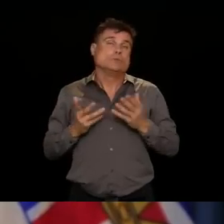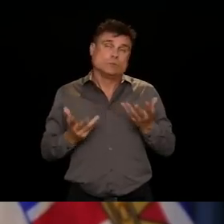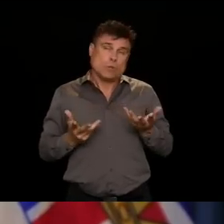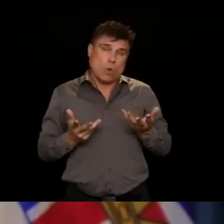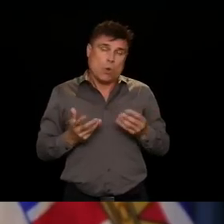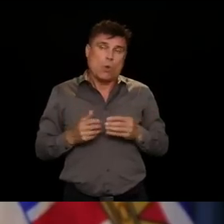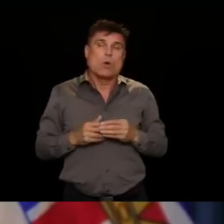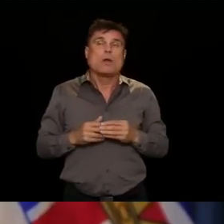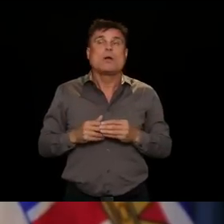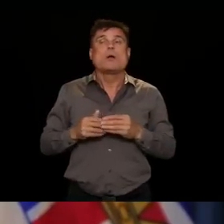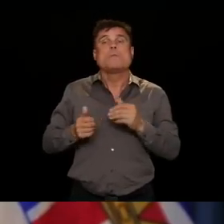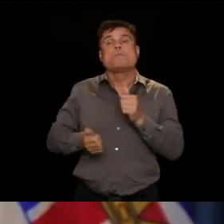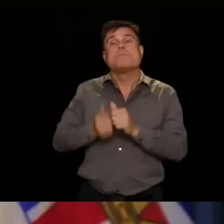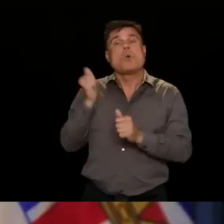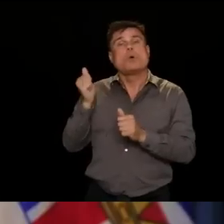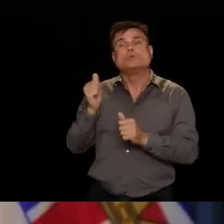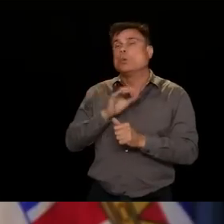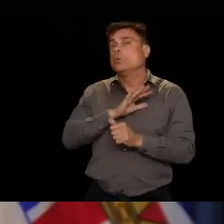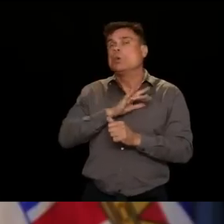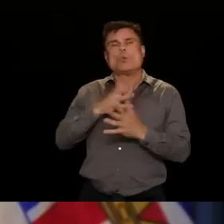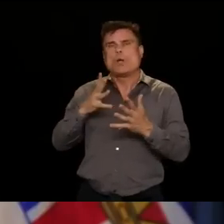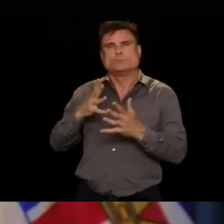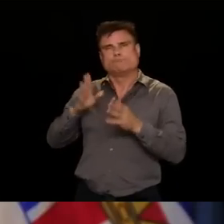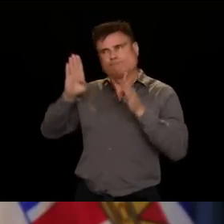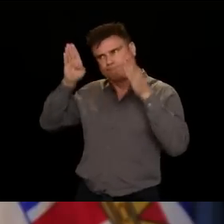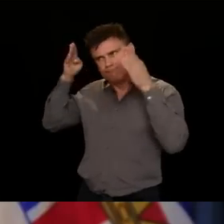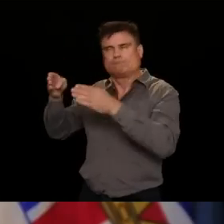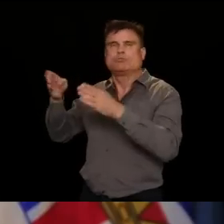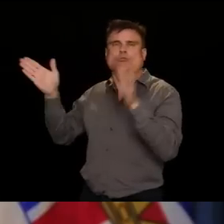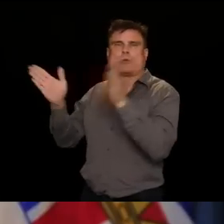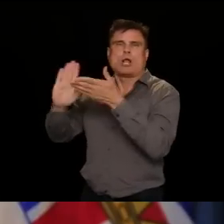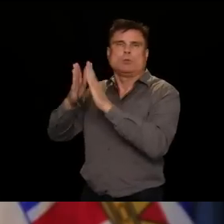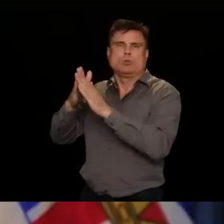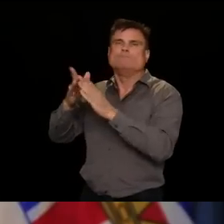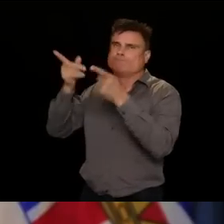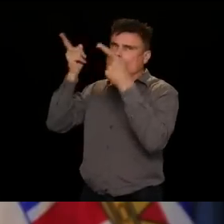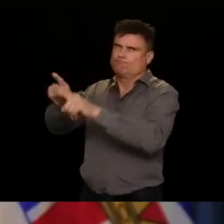fall we will have that as another tool in our surveillance toolkit